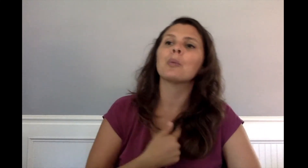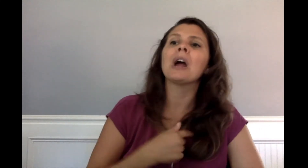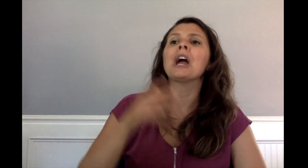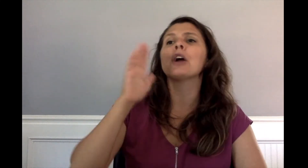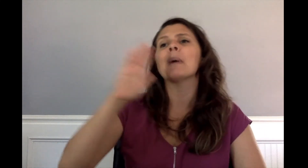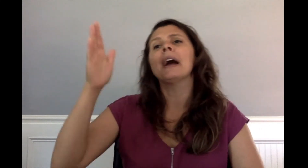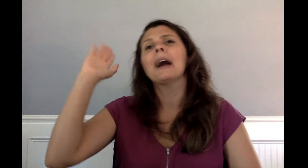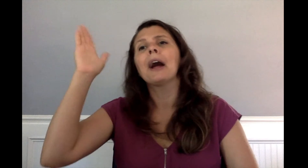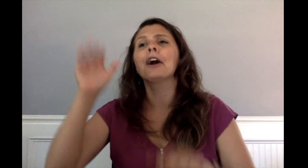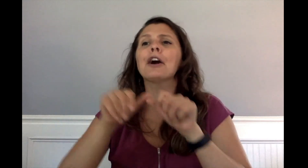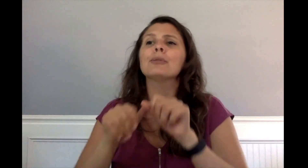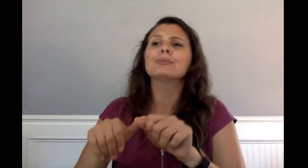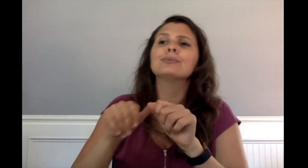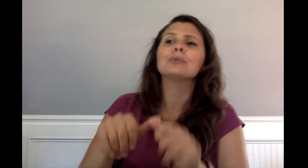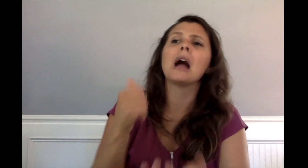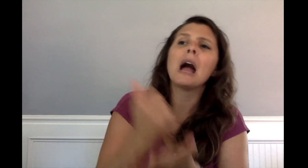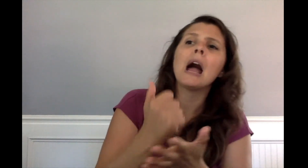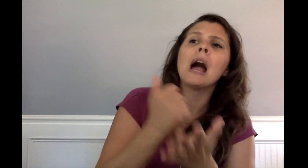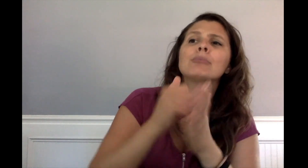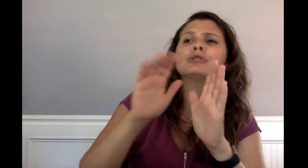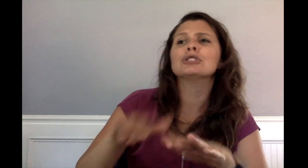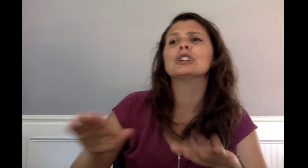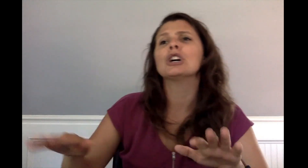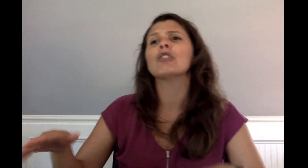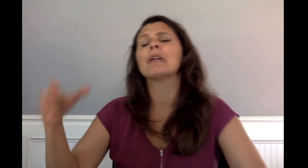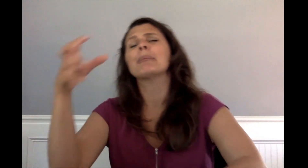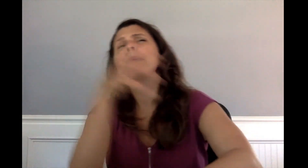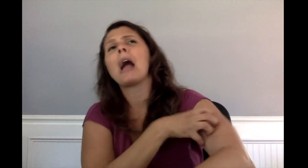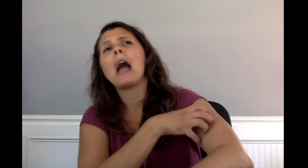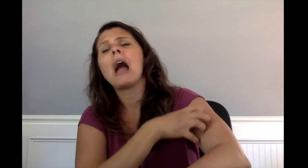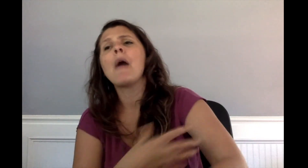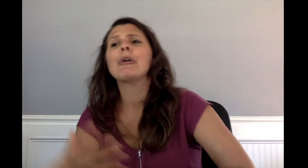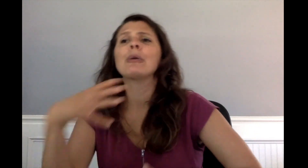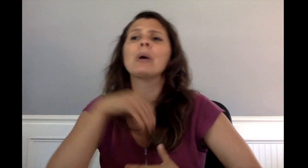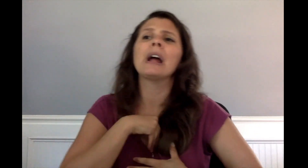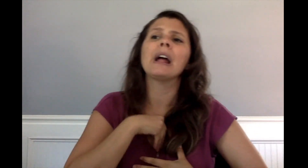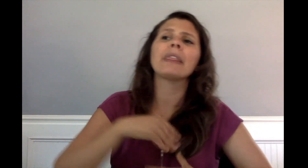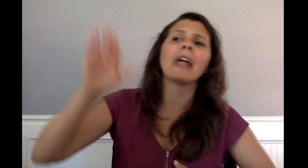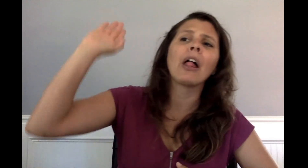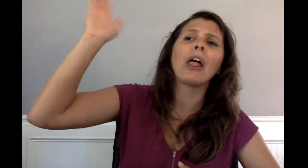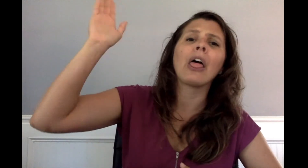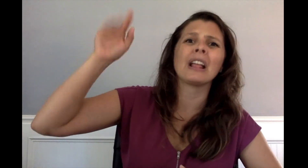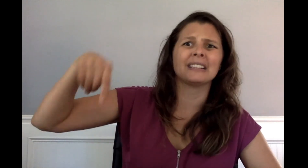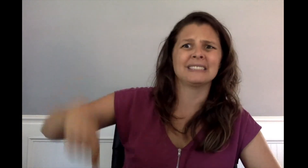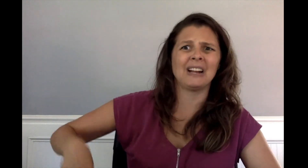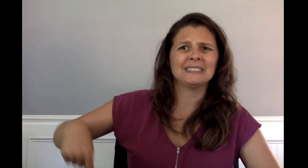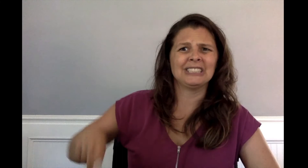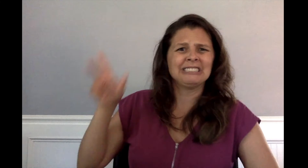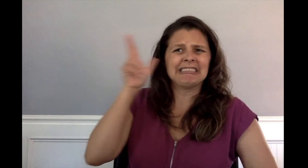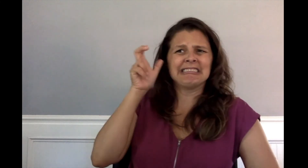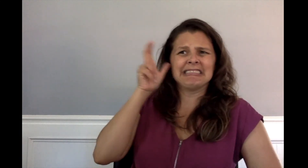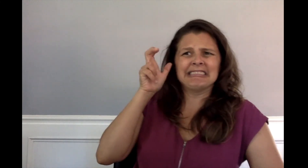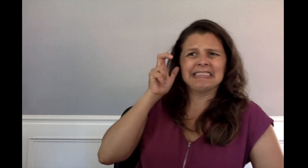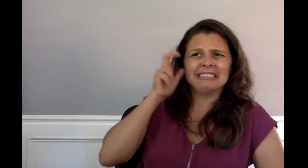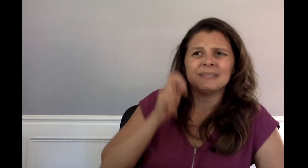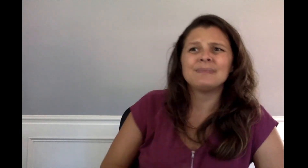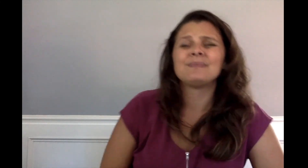"We will continue . . . help our children . . . find their power within . . ."